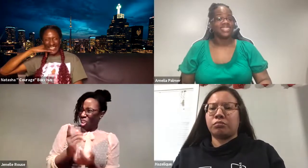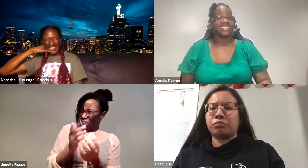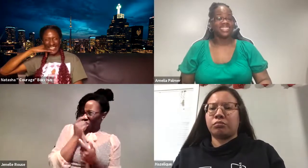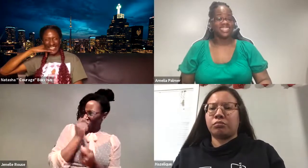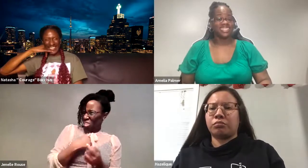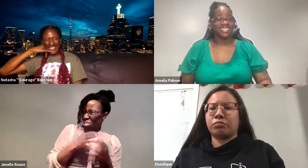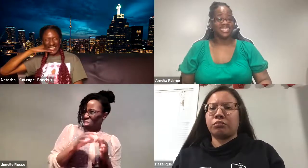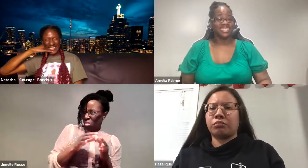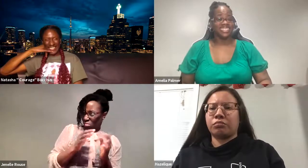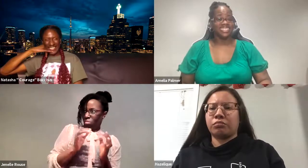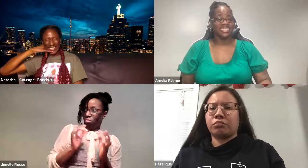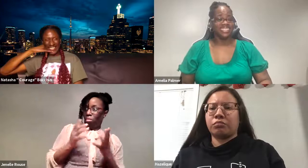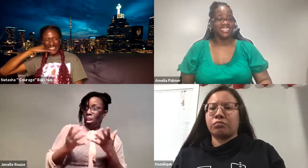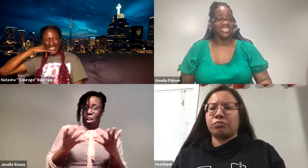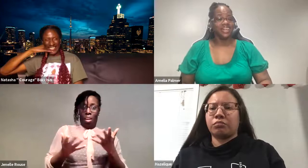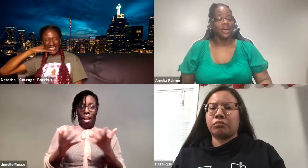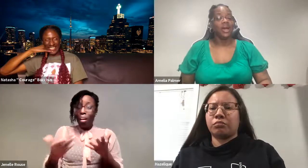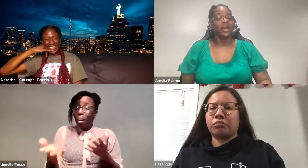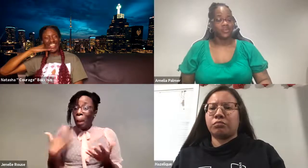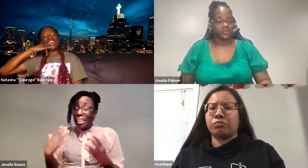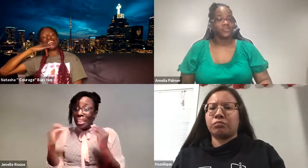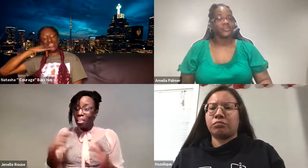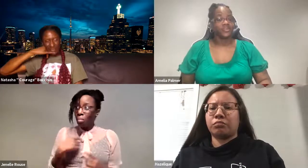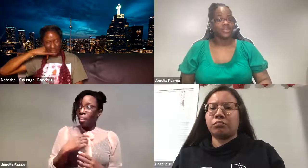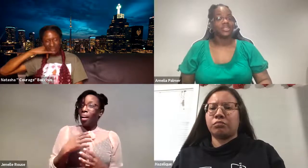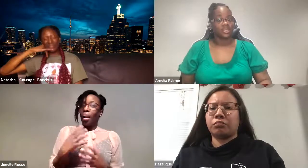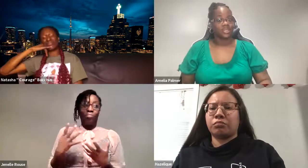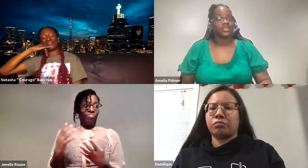extremely passionate about linguistics and people say ?what you're interested in my language?"